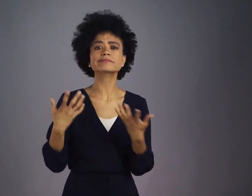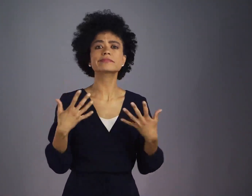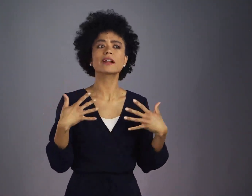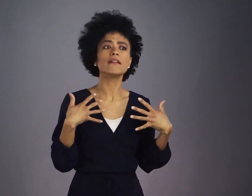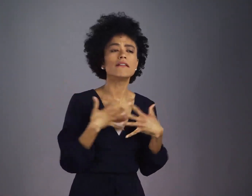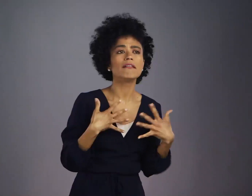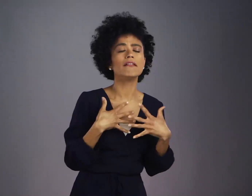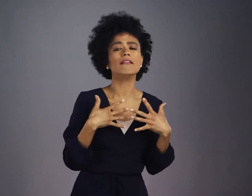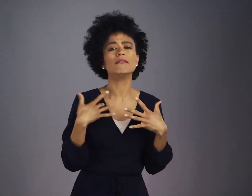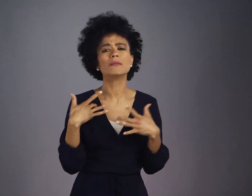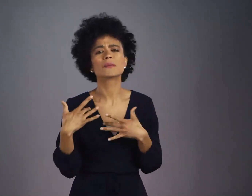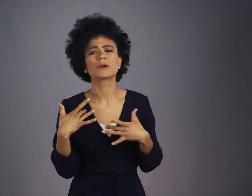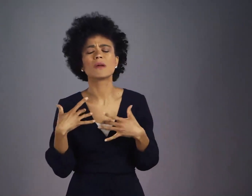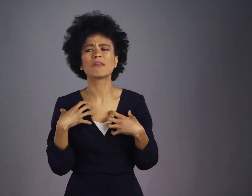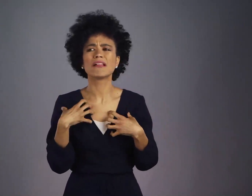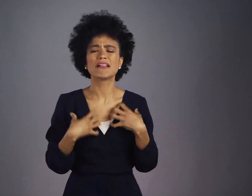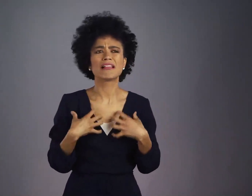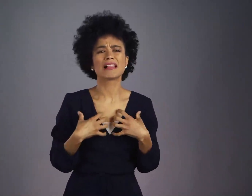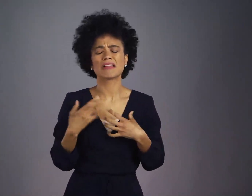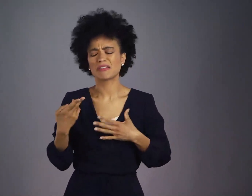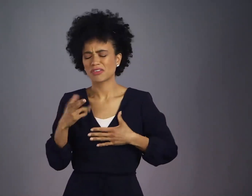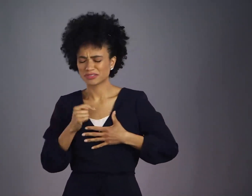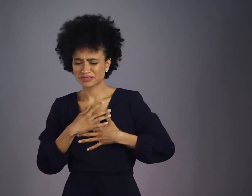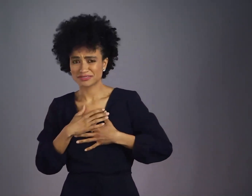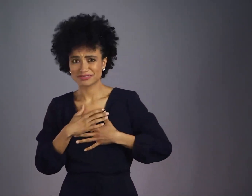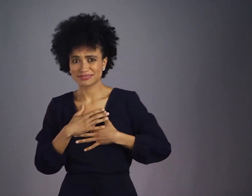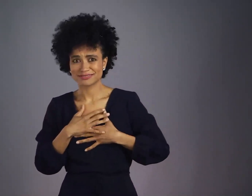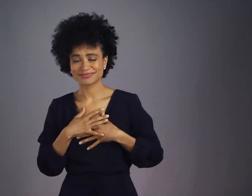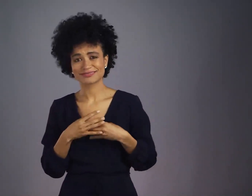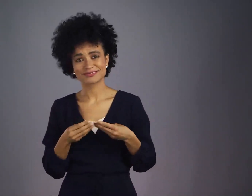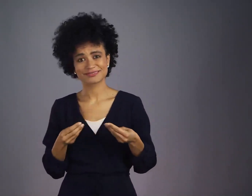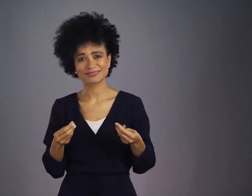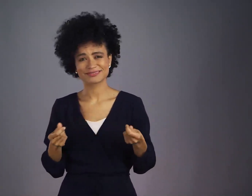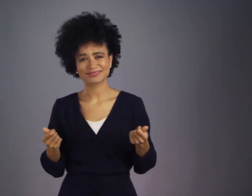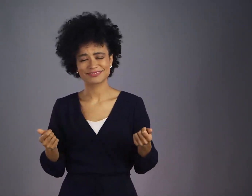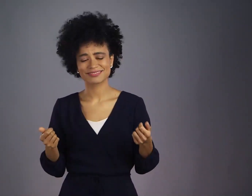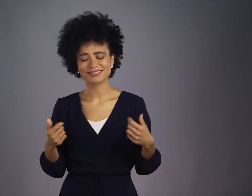the ensuing lack of fear, worry, and hurt feelings is a wonderful thing.